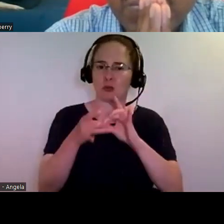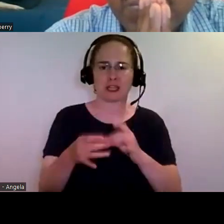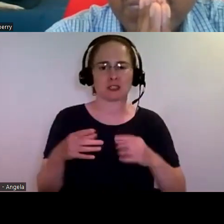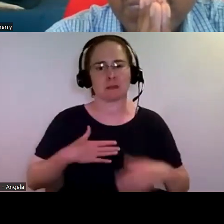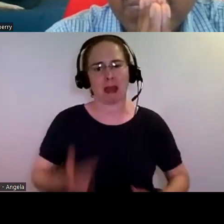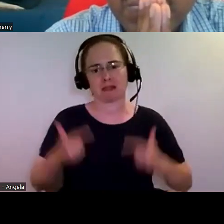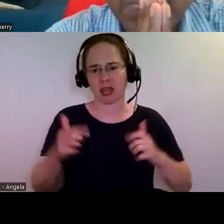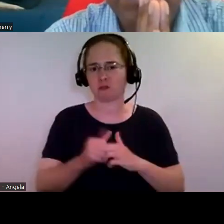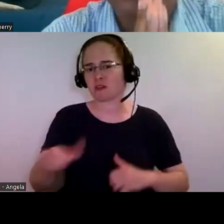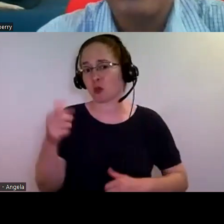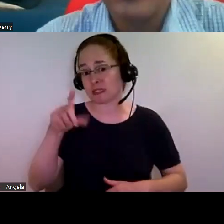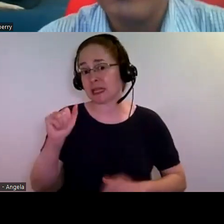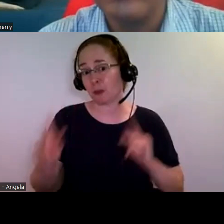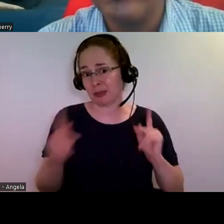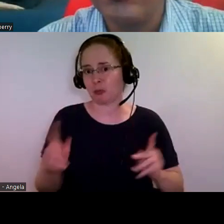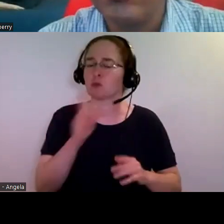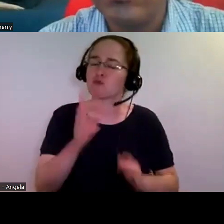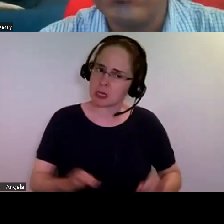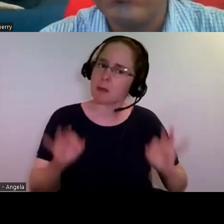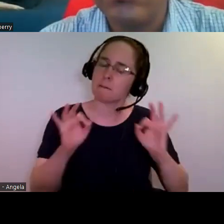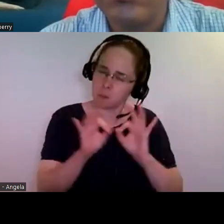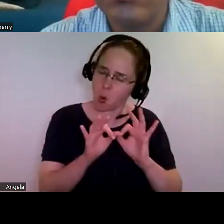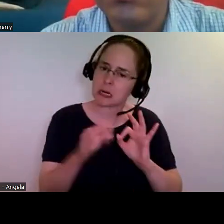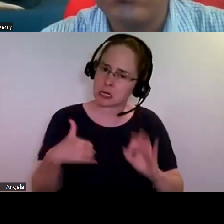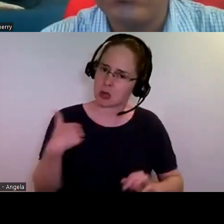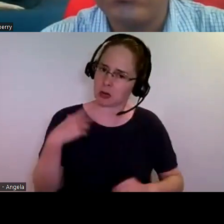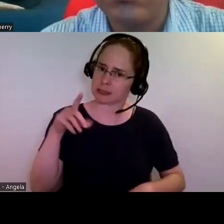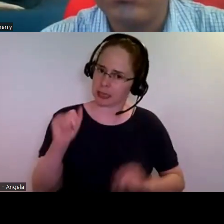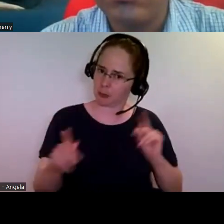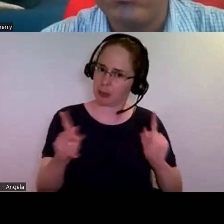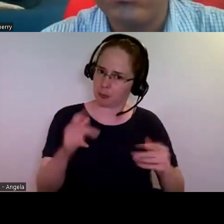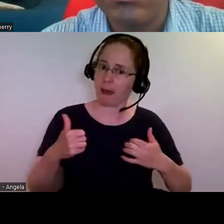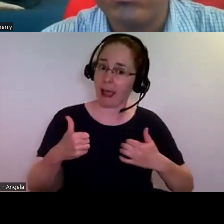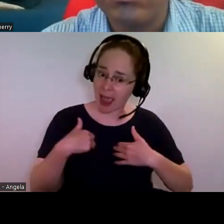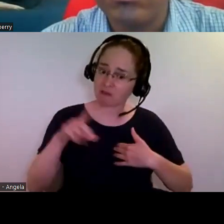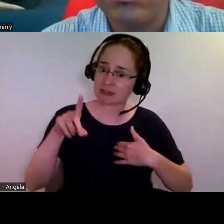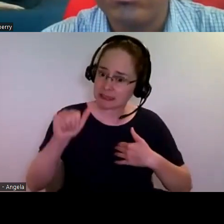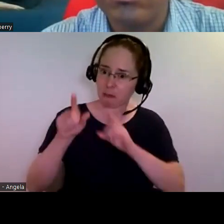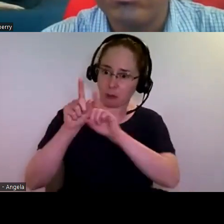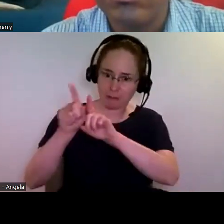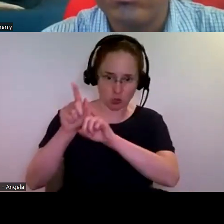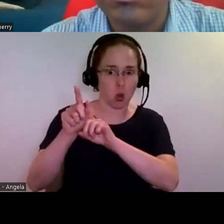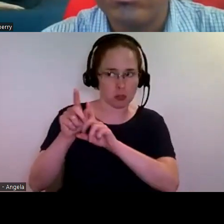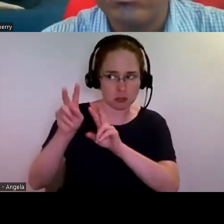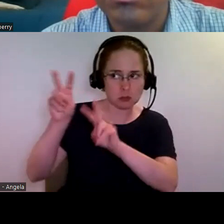people. I think it's really important that young disabled people have disabled mentors.